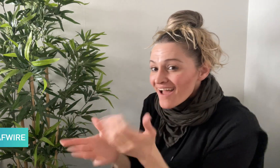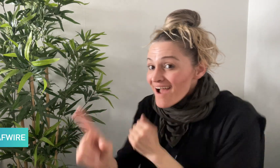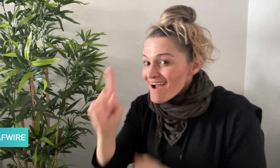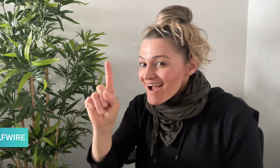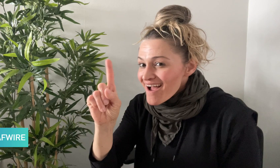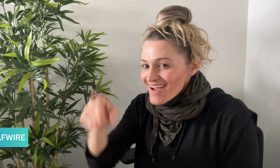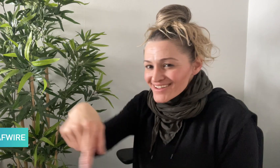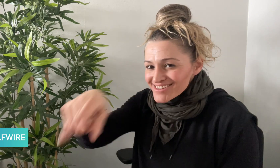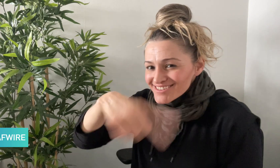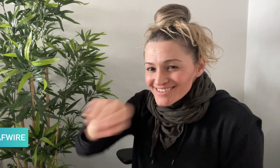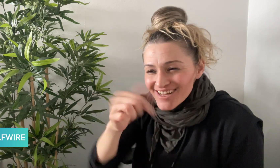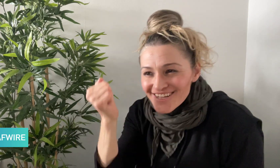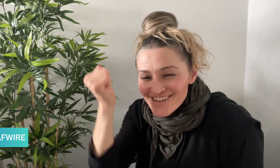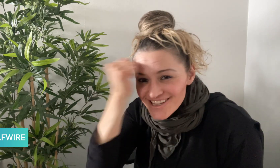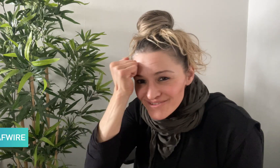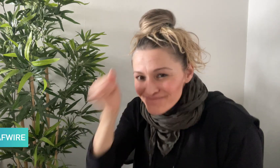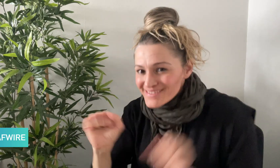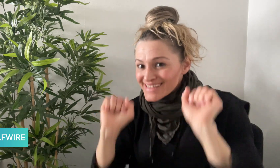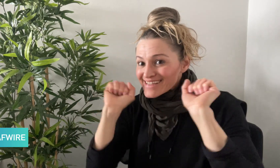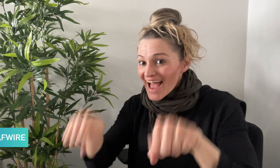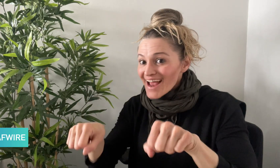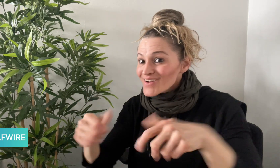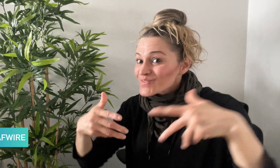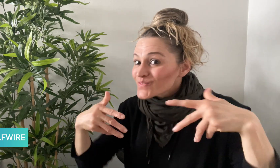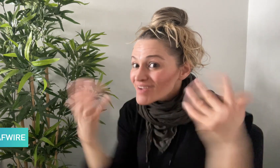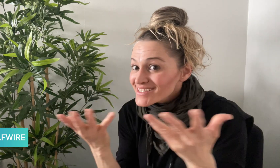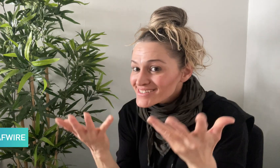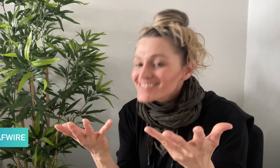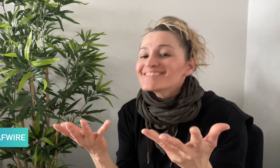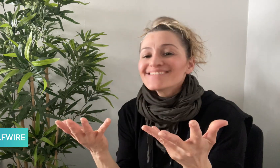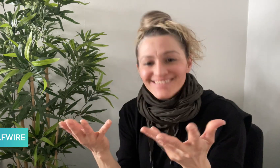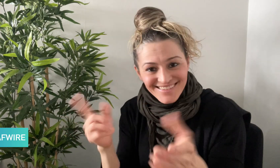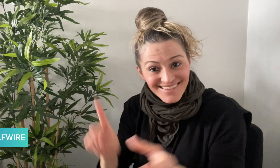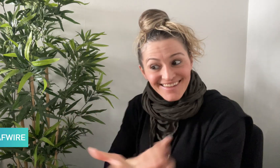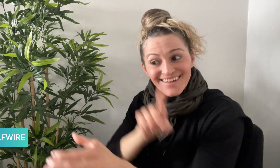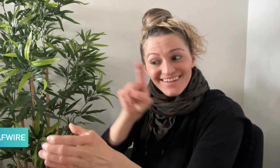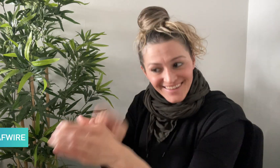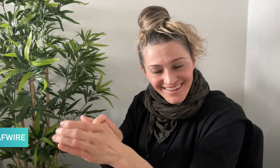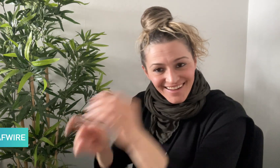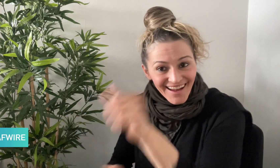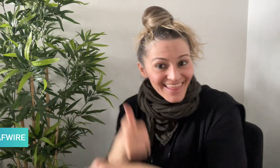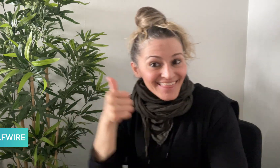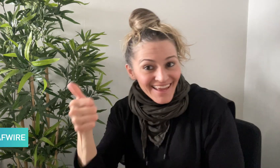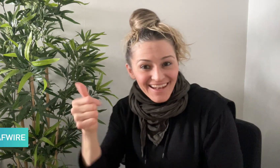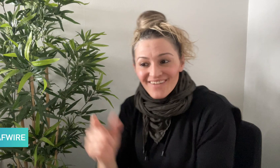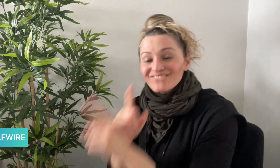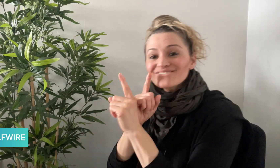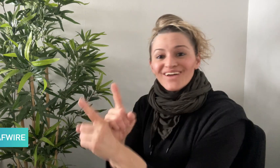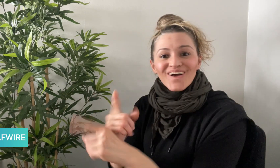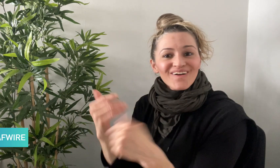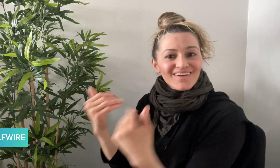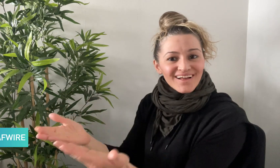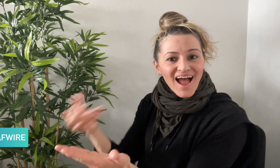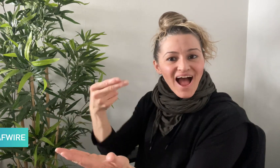Don’t forget to subscribe, like, and follow